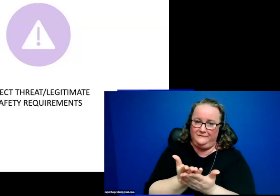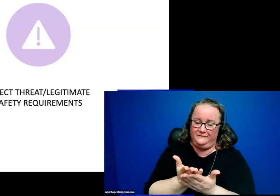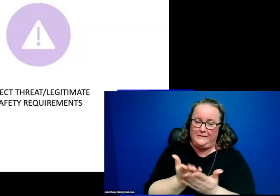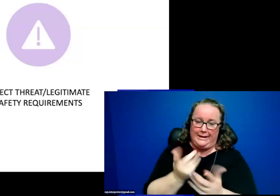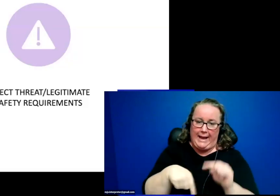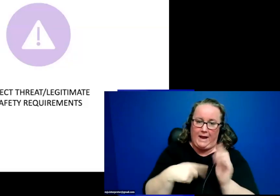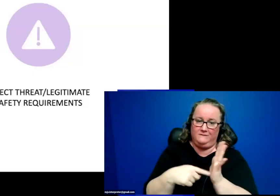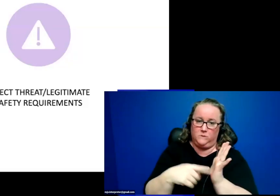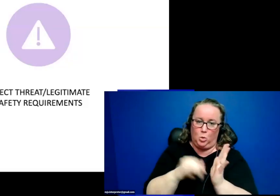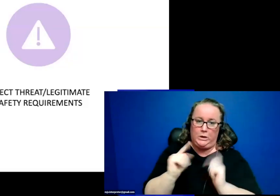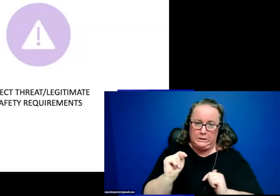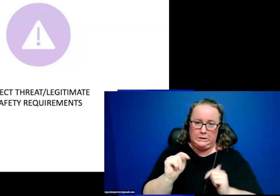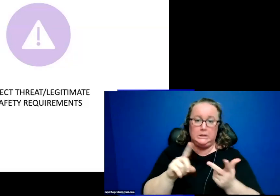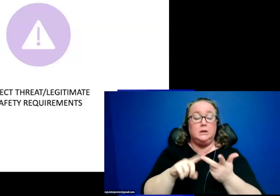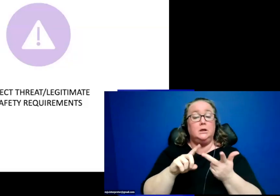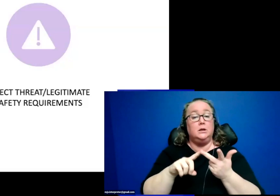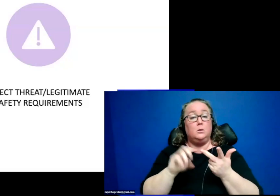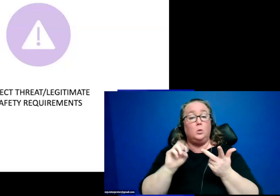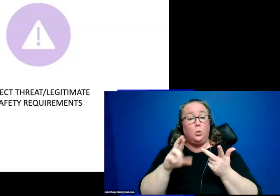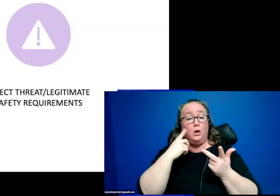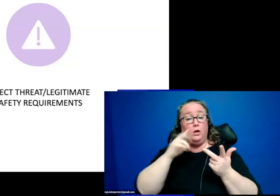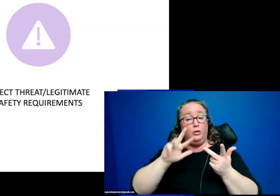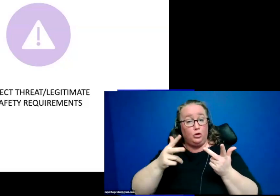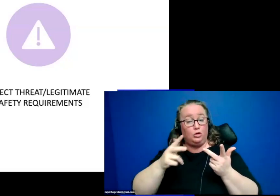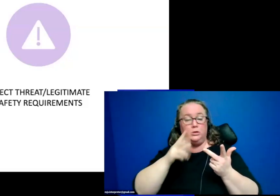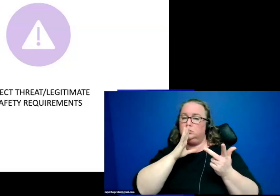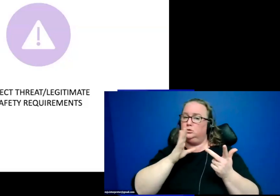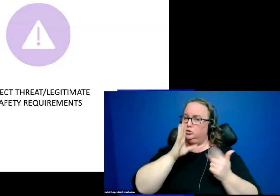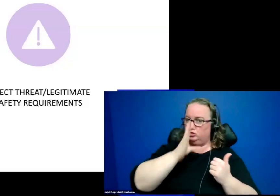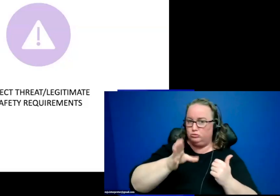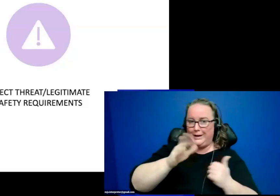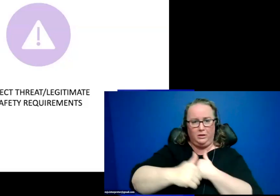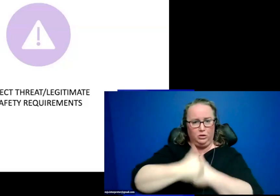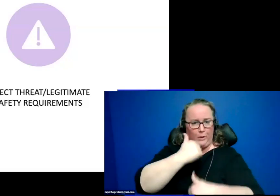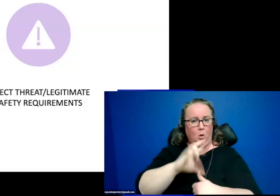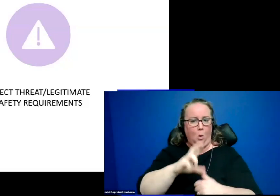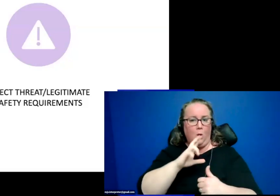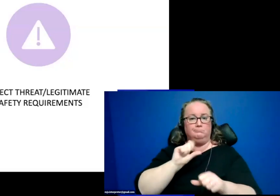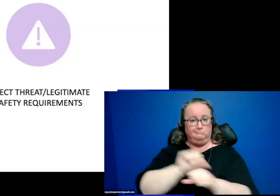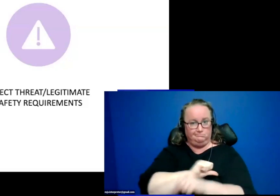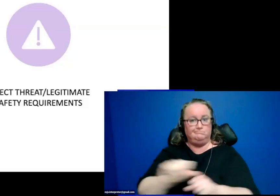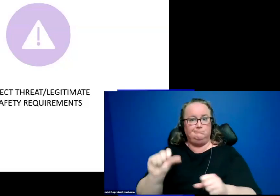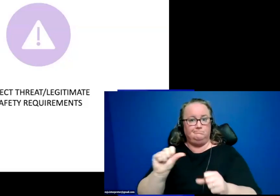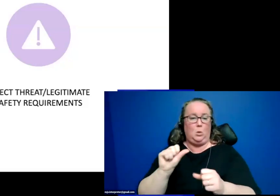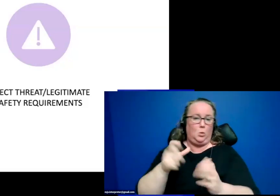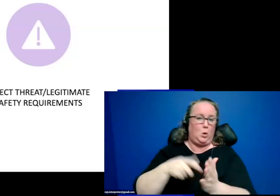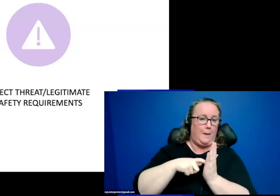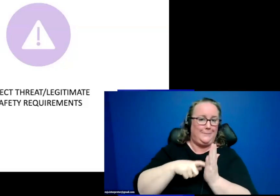direct threat or legitimate safety requirements. And in those instances, what the agency is saying is